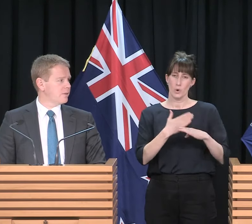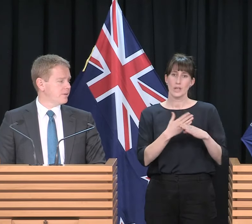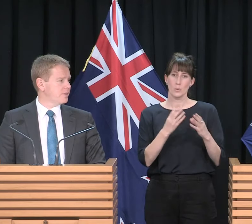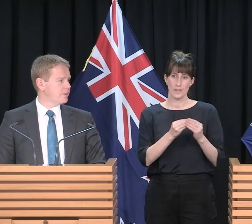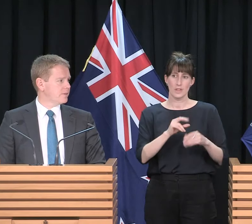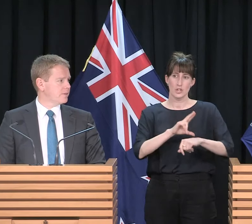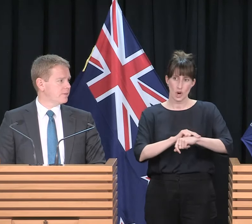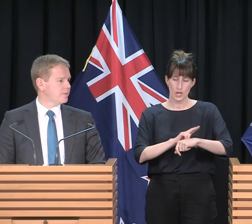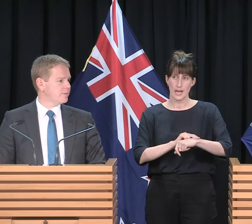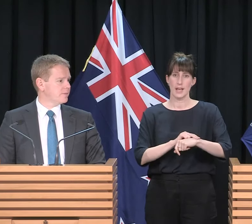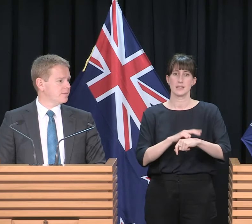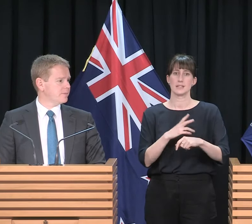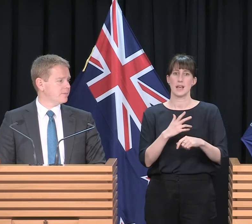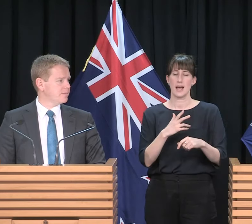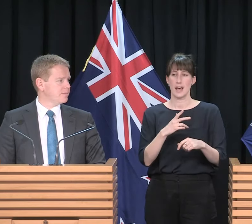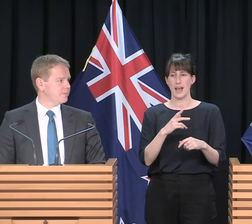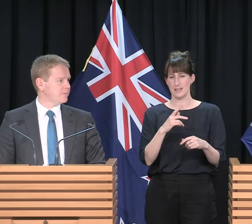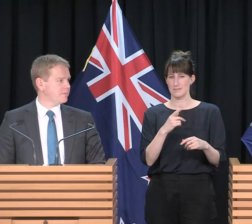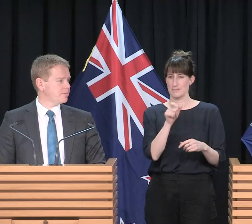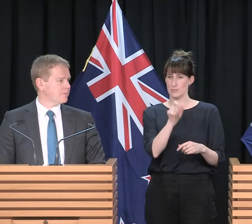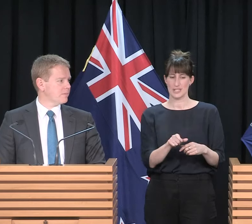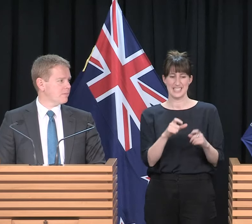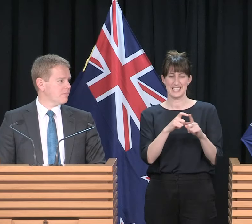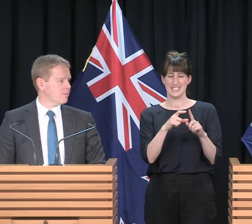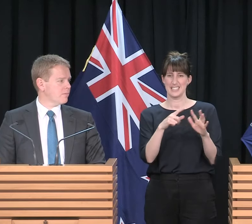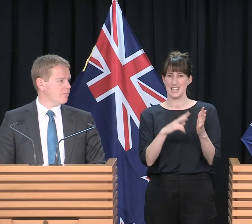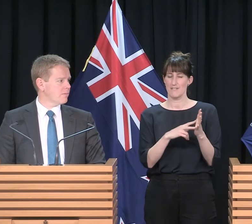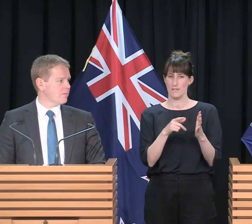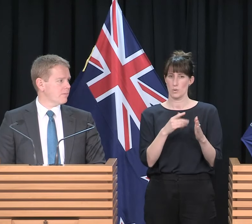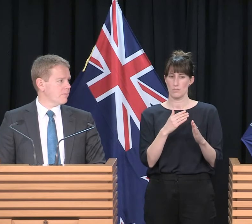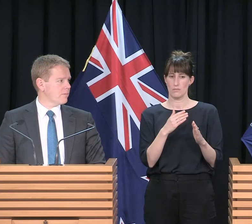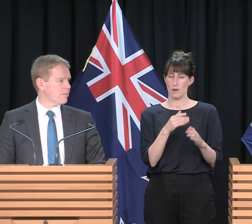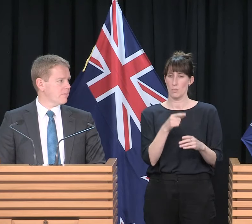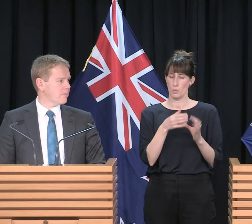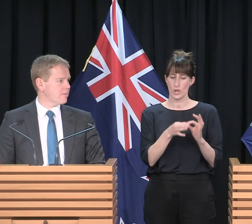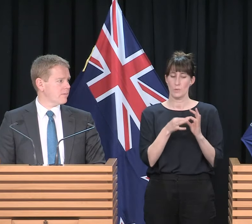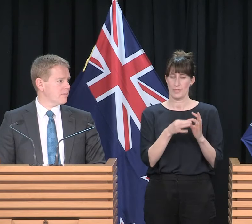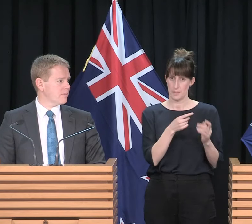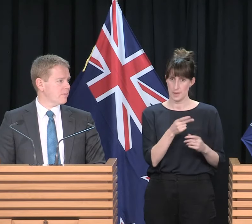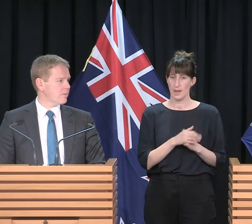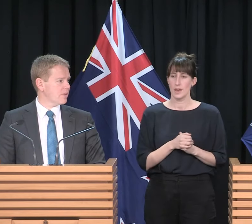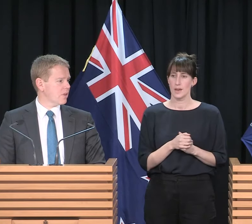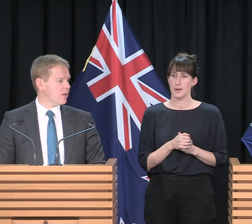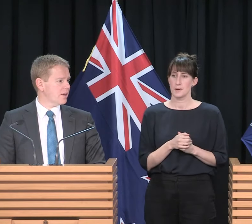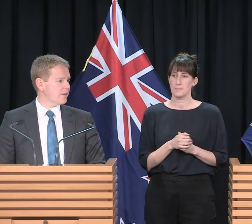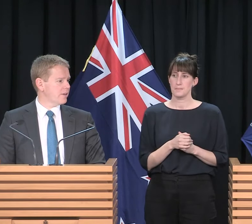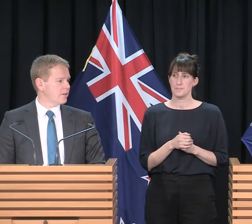we've said all along, this is doing what we need to do to ensure we're being as cautious as possible to avoid community